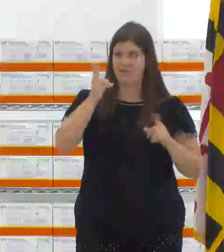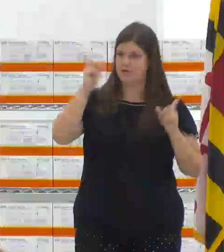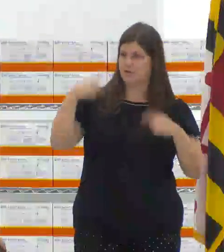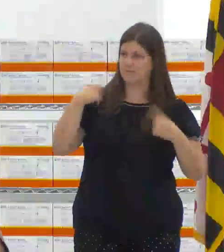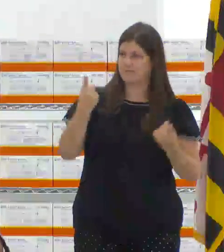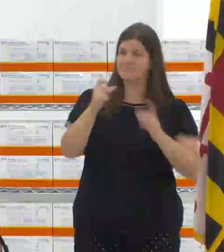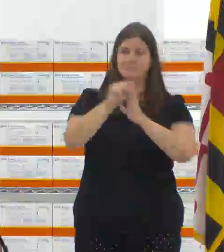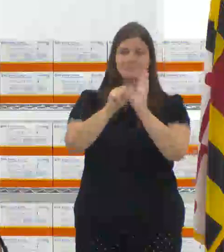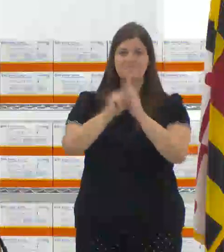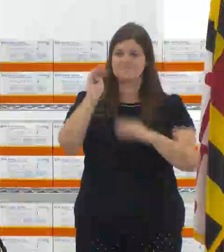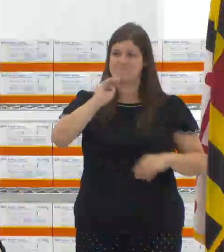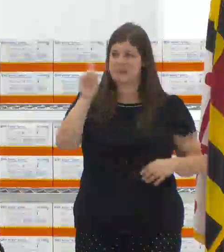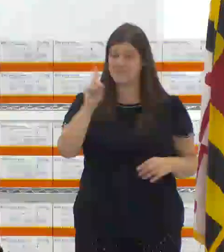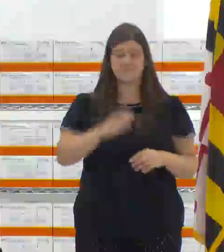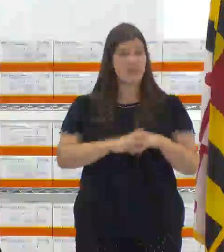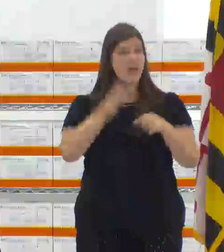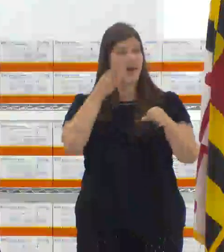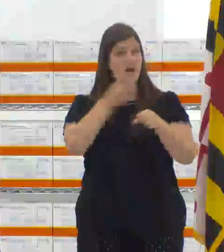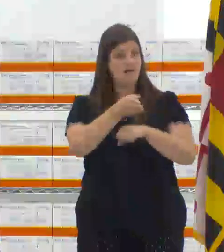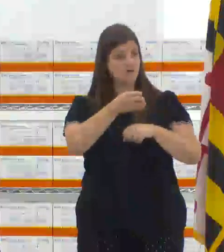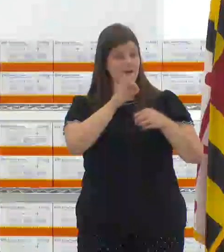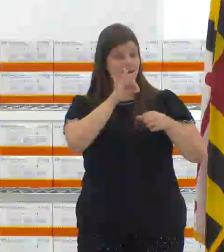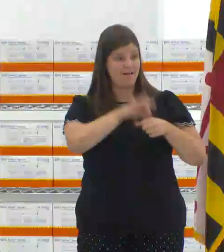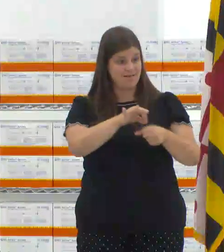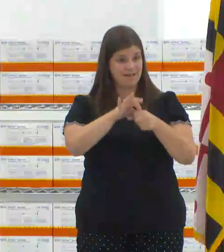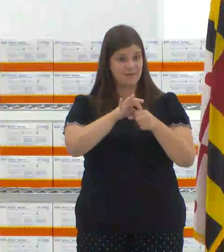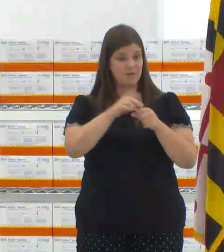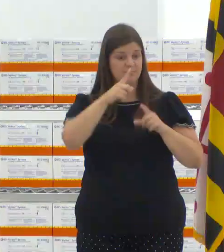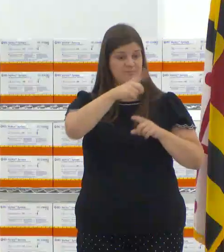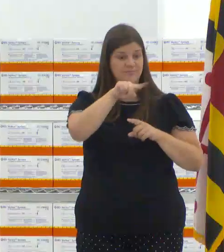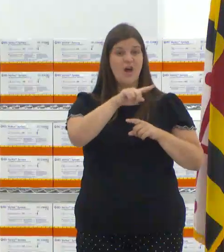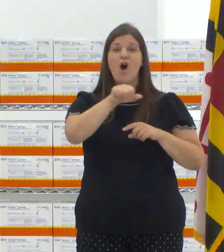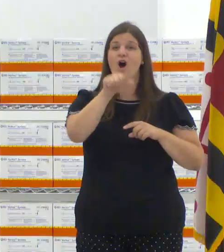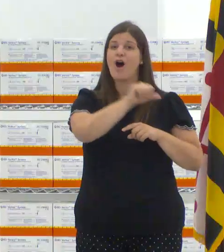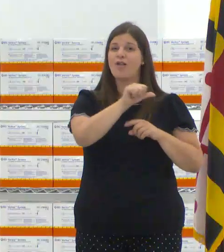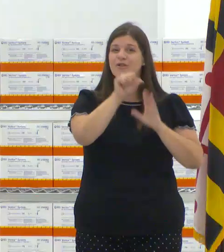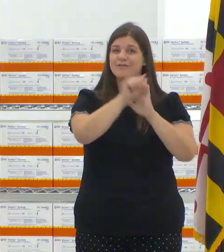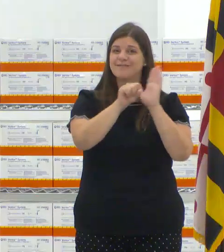entire working with Governor Larry Hogan and leaders across the state to learning multiBD solutions in order